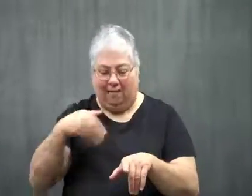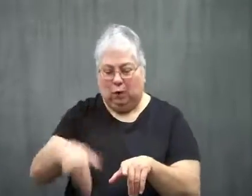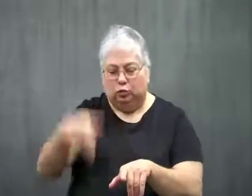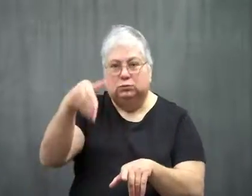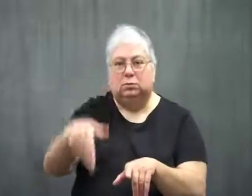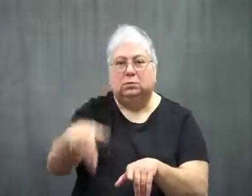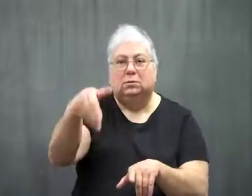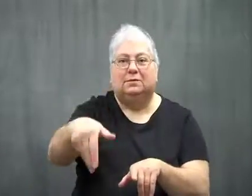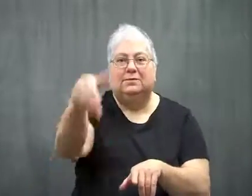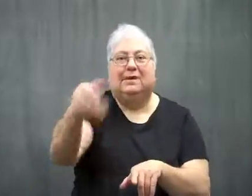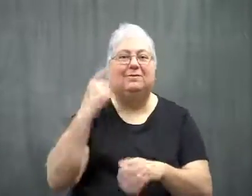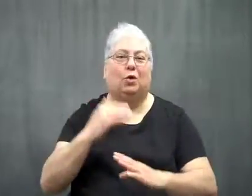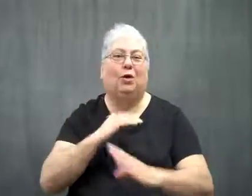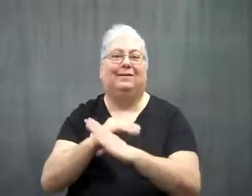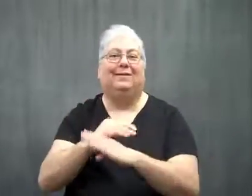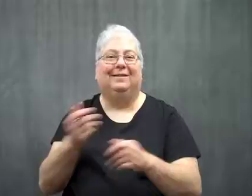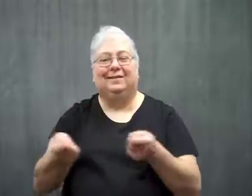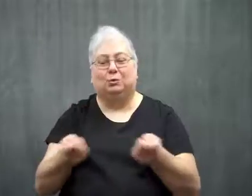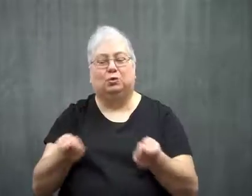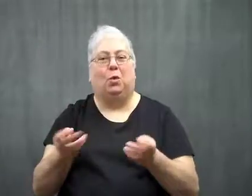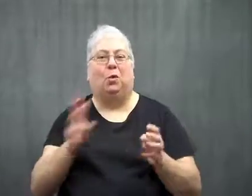It has gates to control the flow of water.